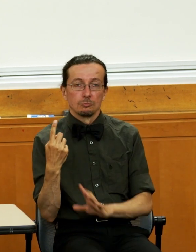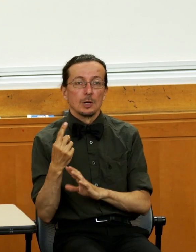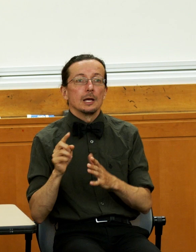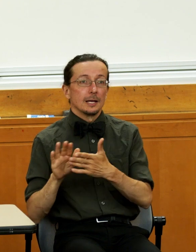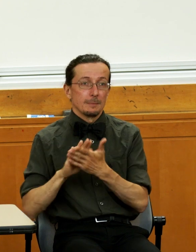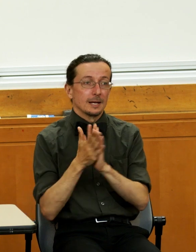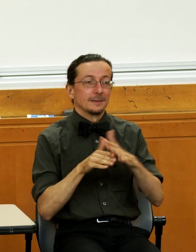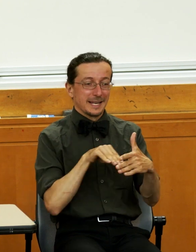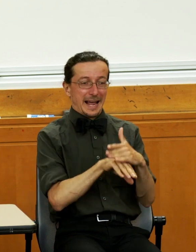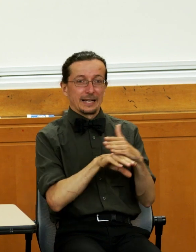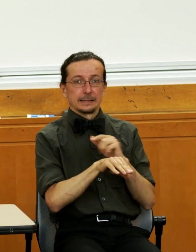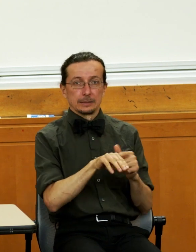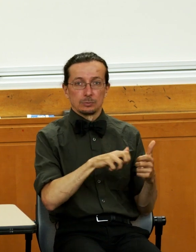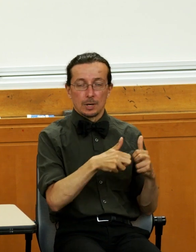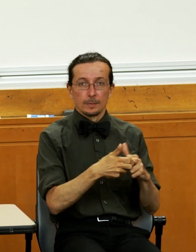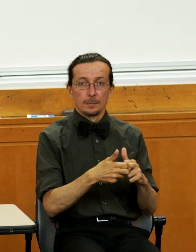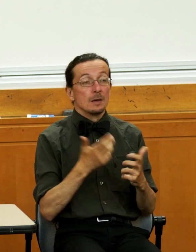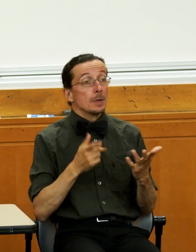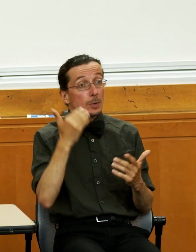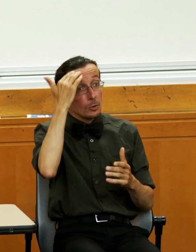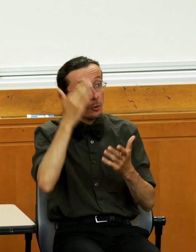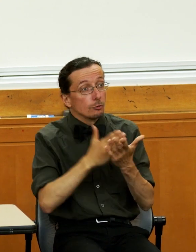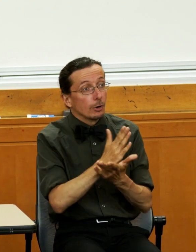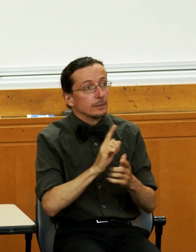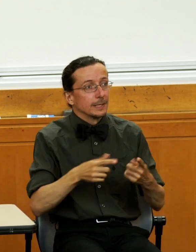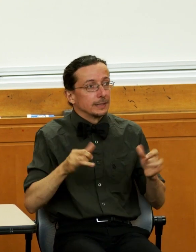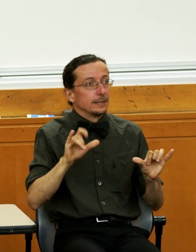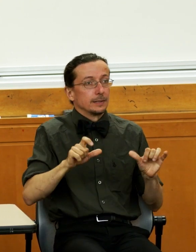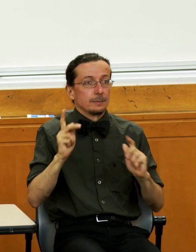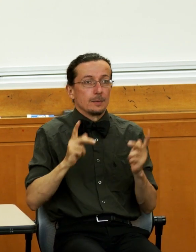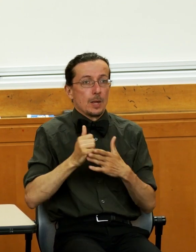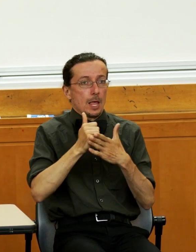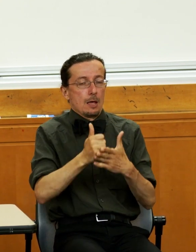problem because then you know your rights, you still need people to help you navigate that.